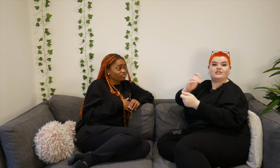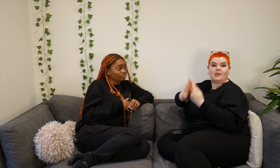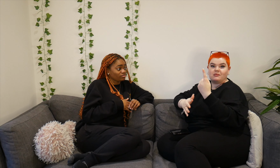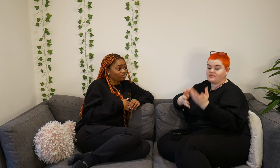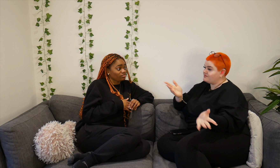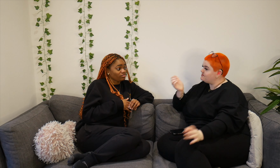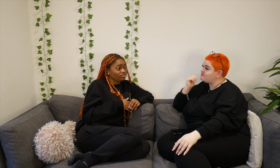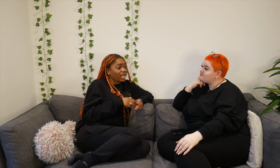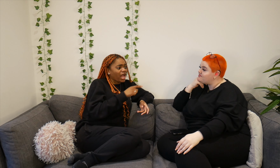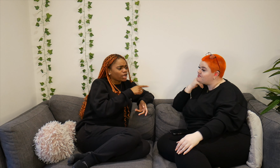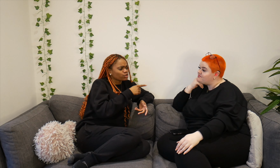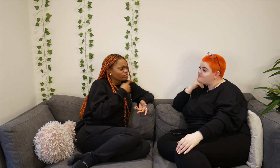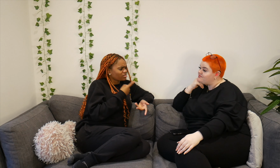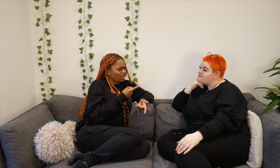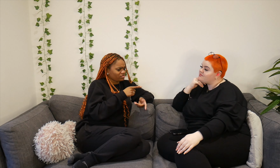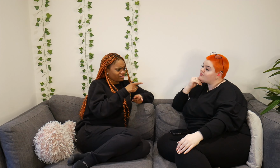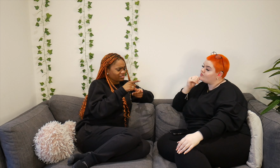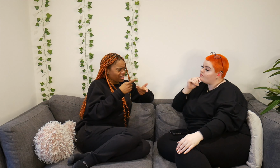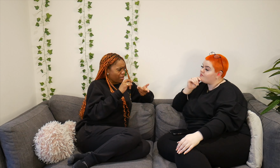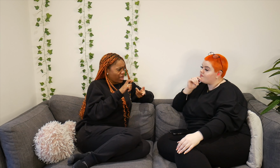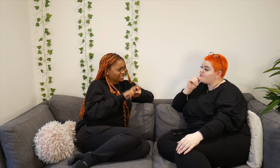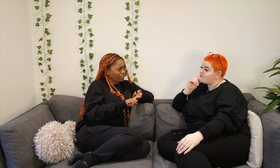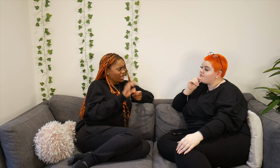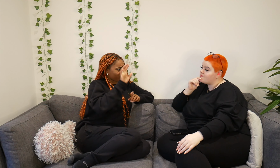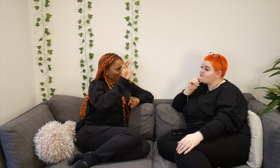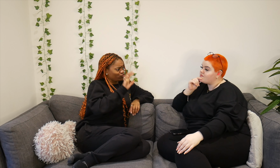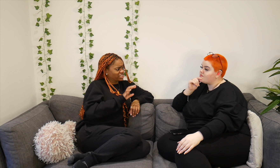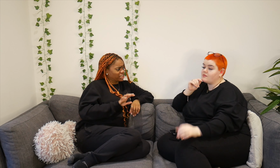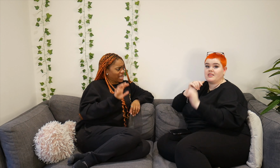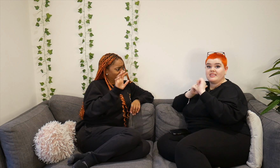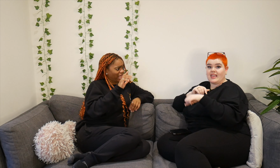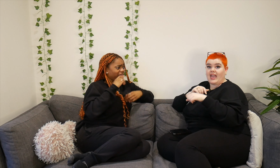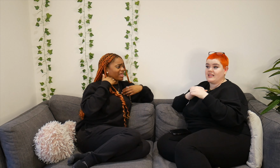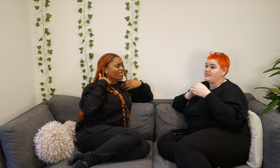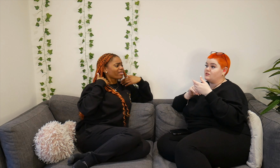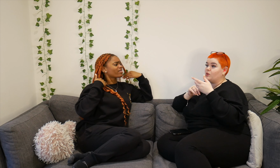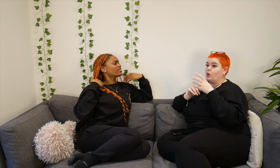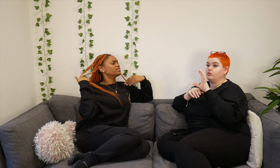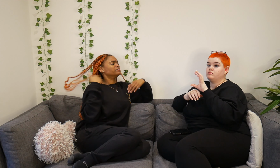And didn't you say something about it depending on where you are regionally? Yeah! So…